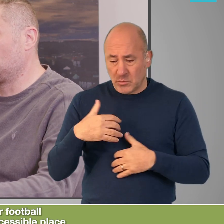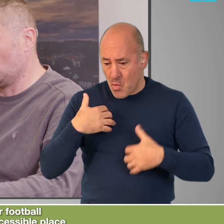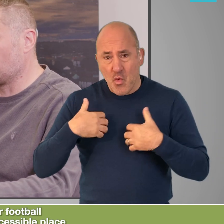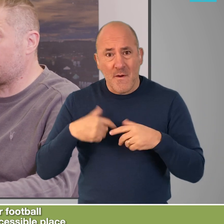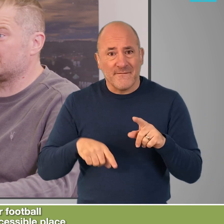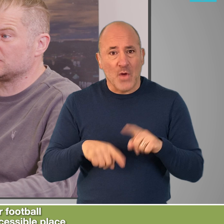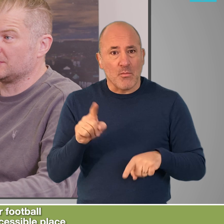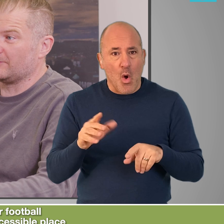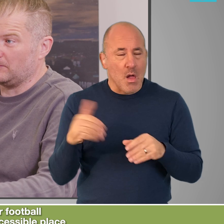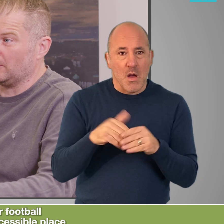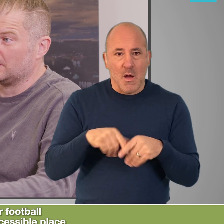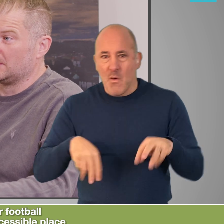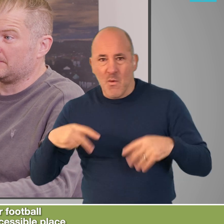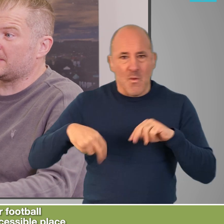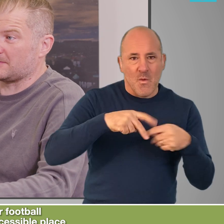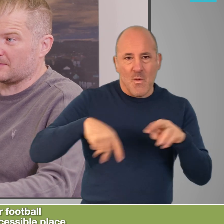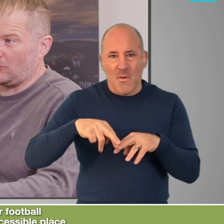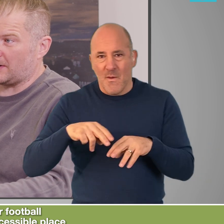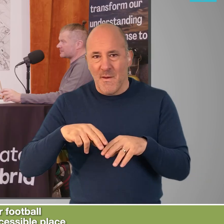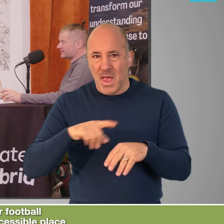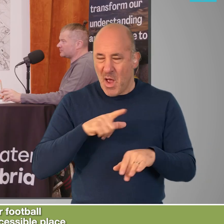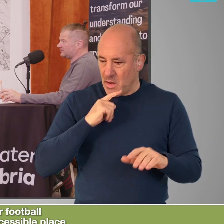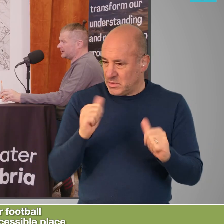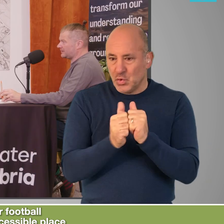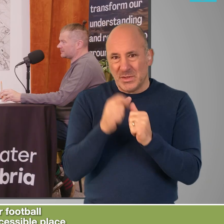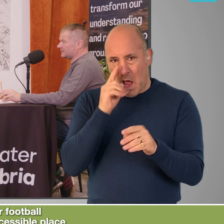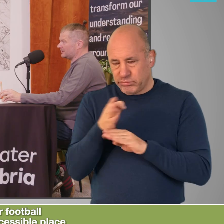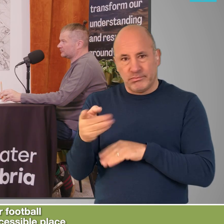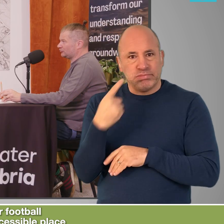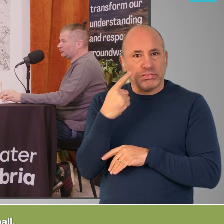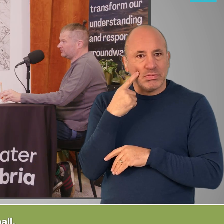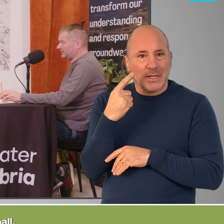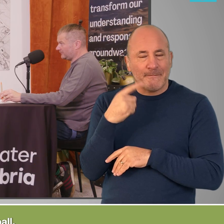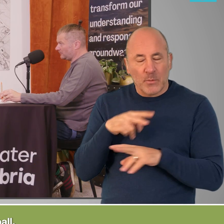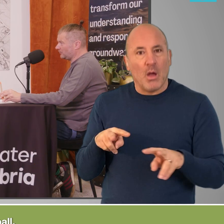girls playing junior football because it's a more accessible place to play football.